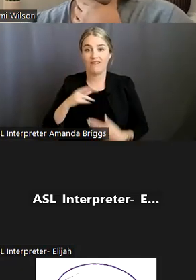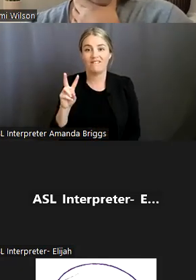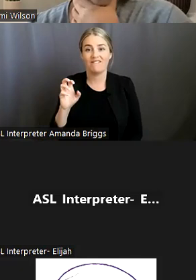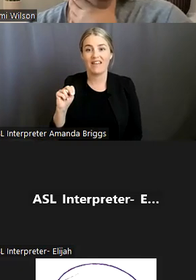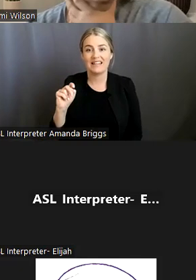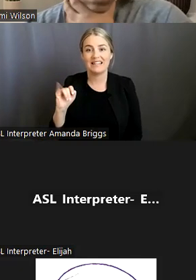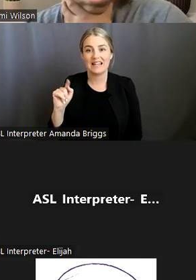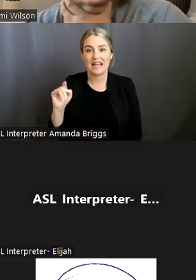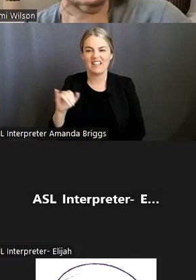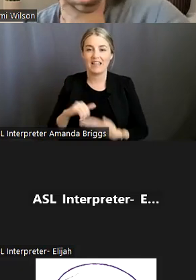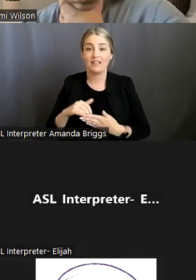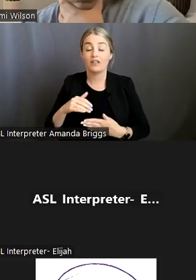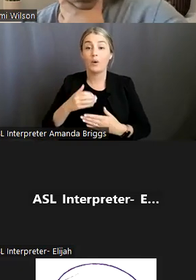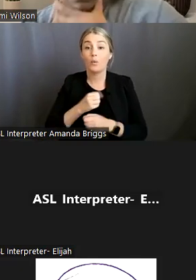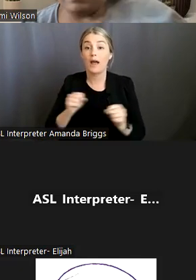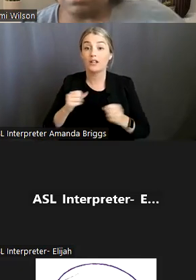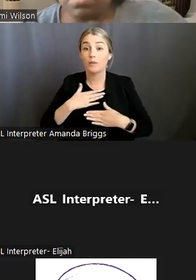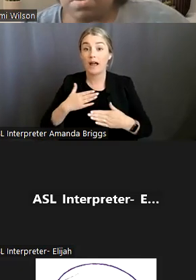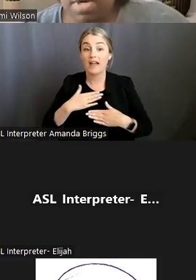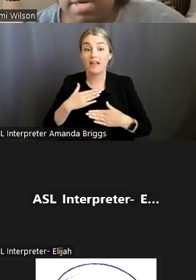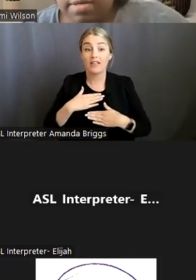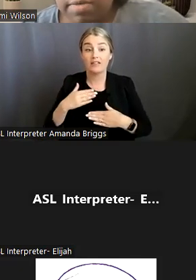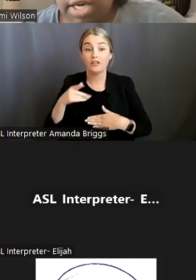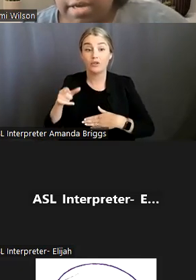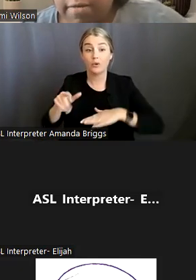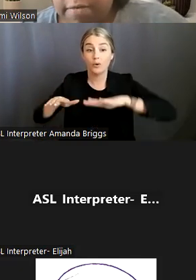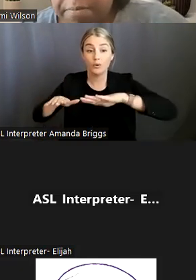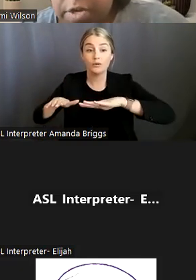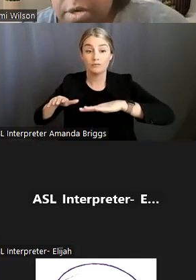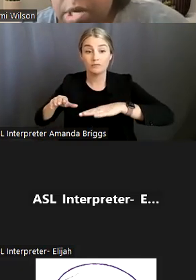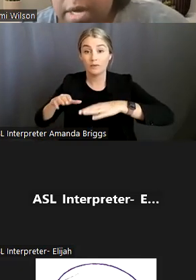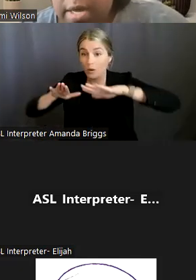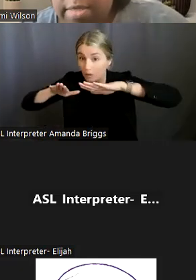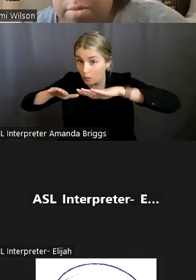the rescue breath you're going to give. And that